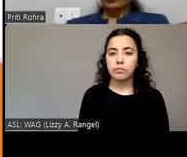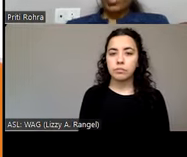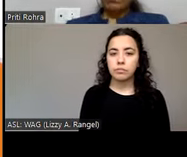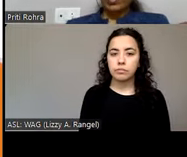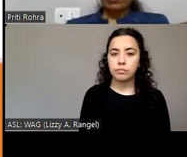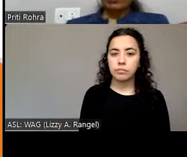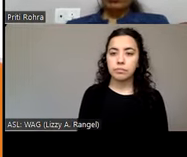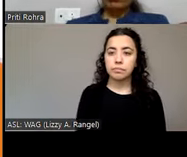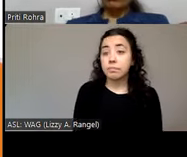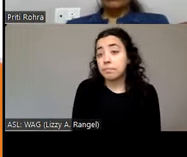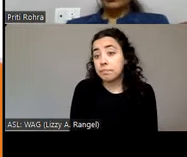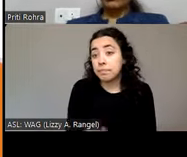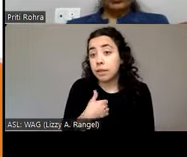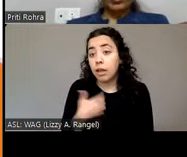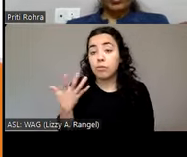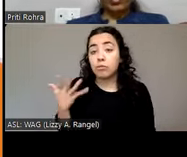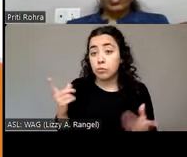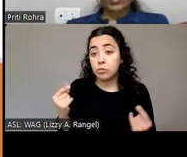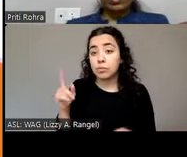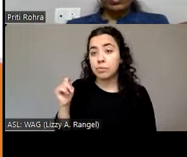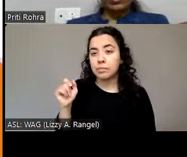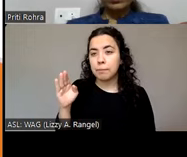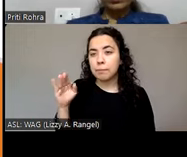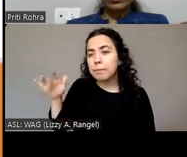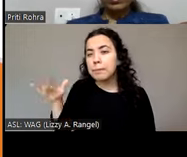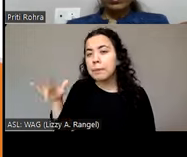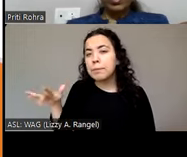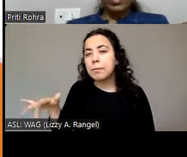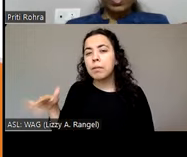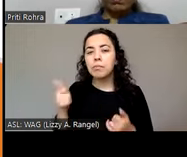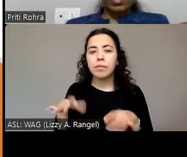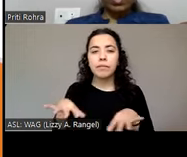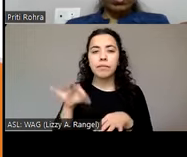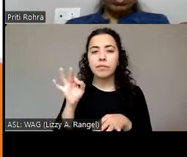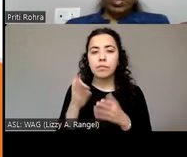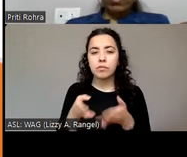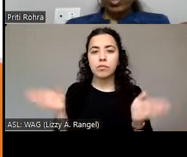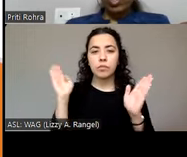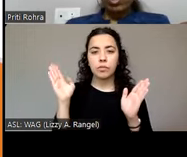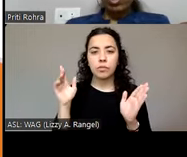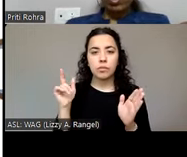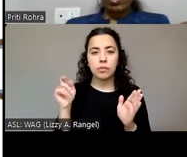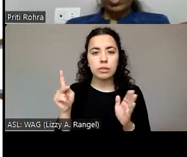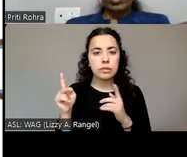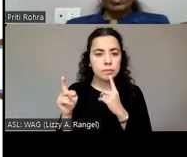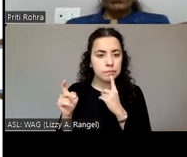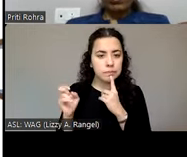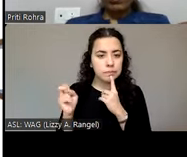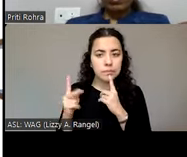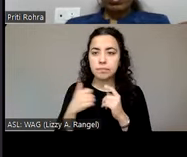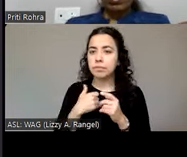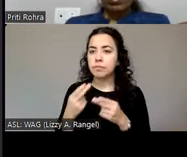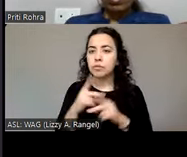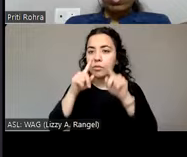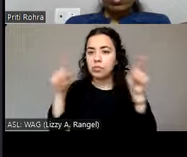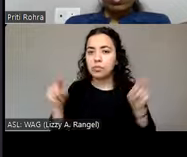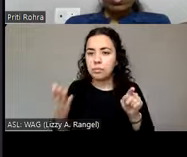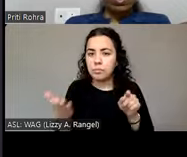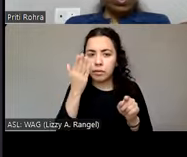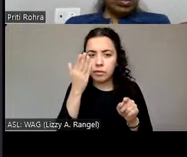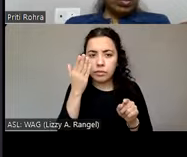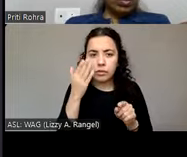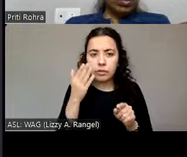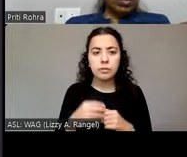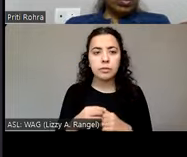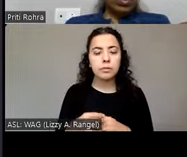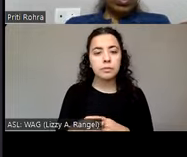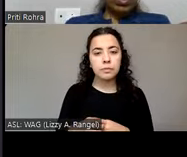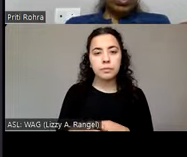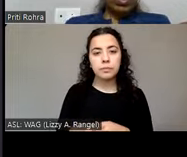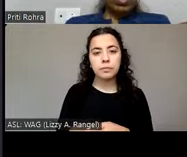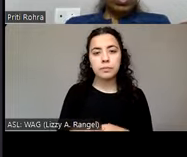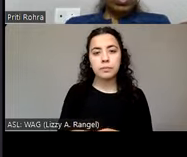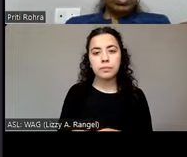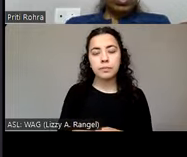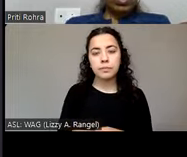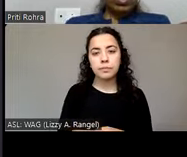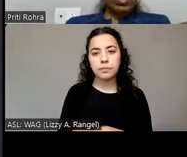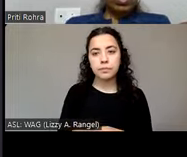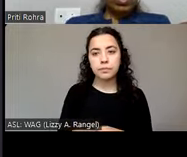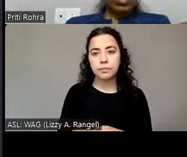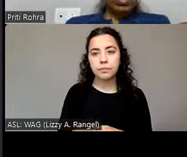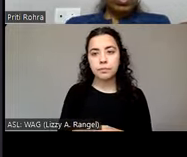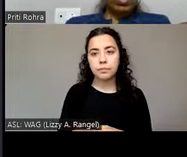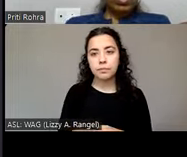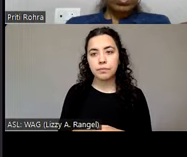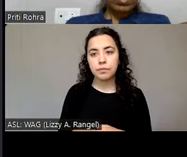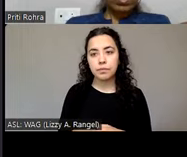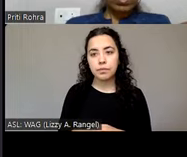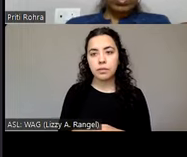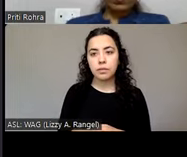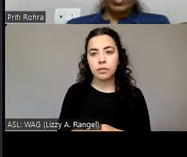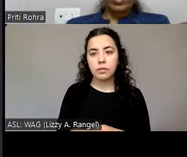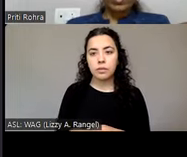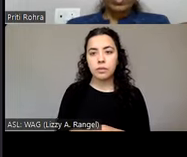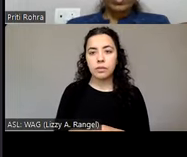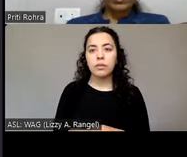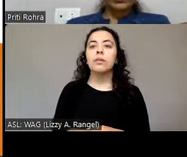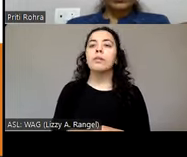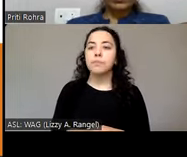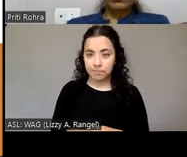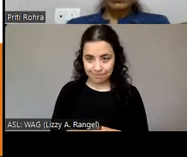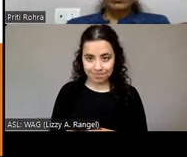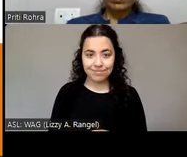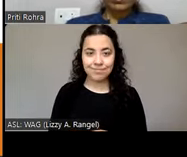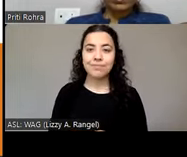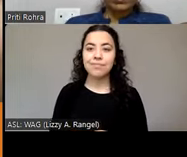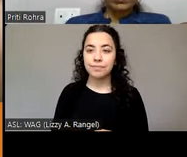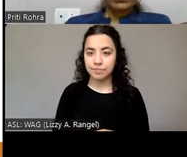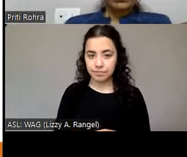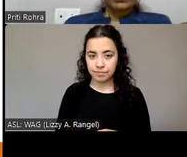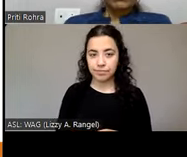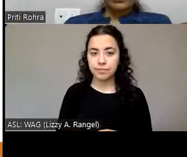tabbing in order to find the link. I would use the magnification to get it in view. Now here we